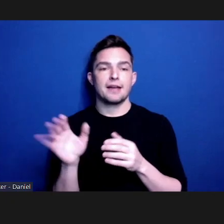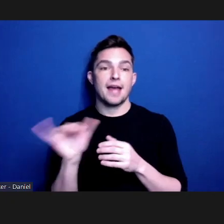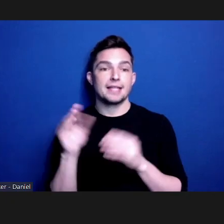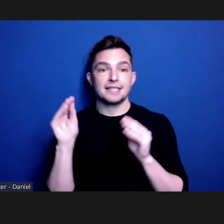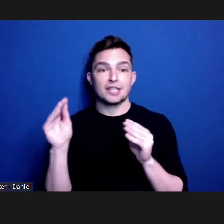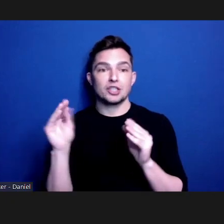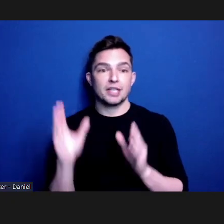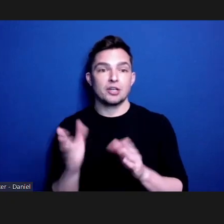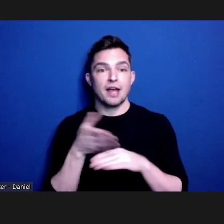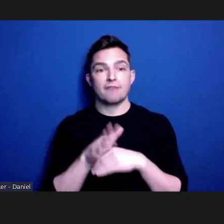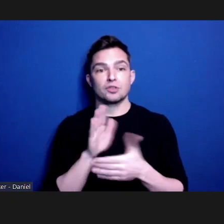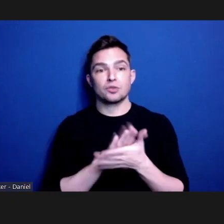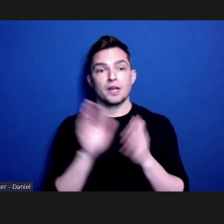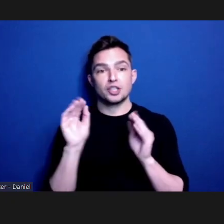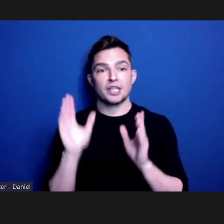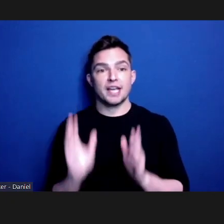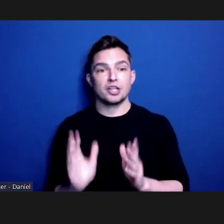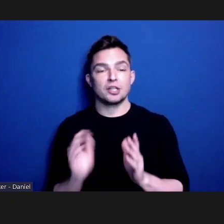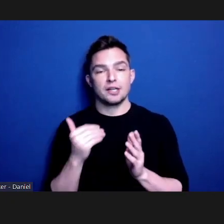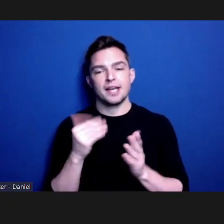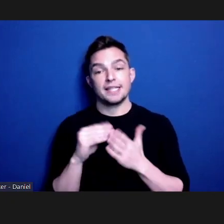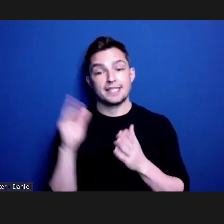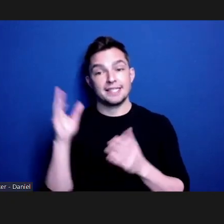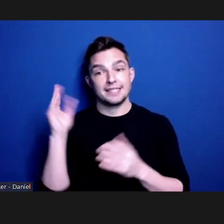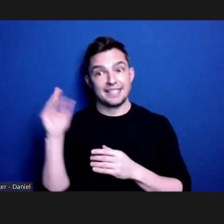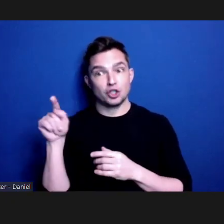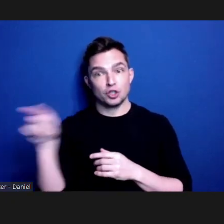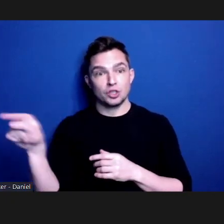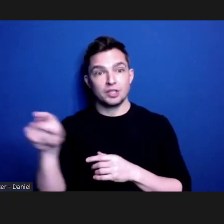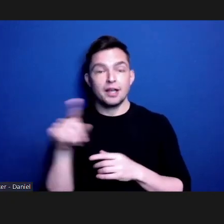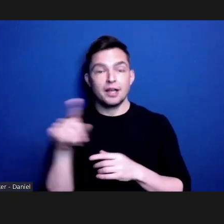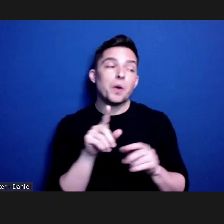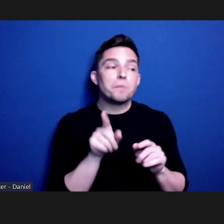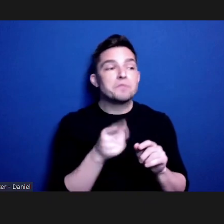educator and having teachers who would just checking in, just sitting, just checking in